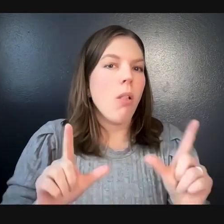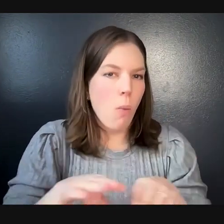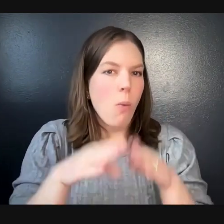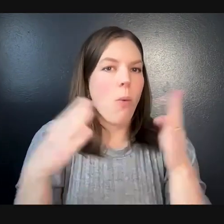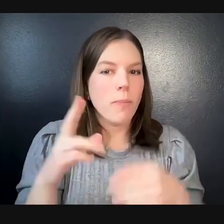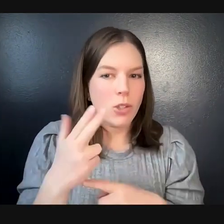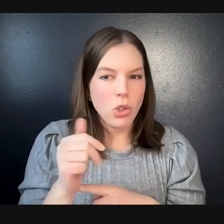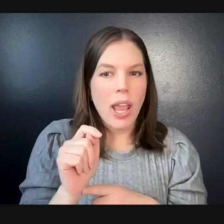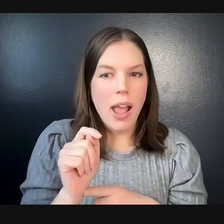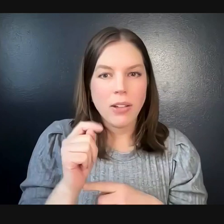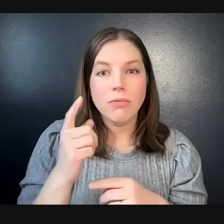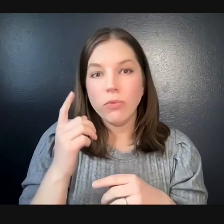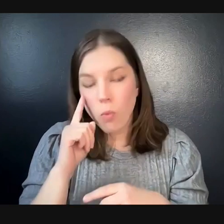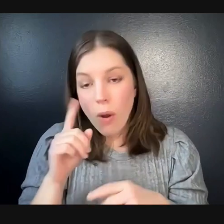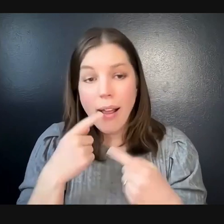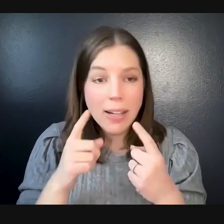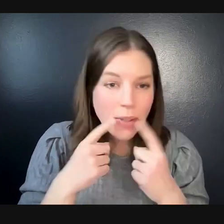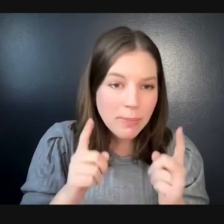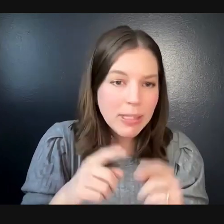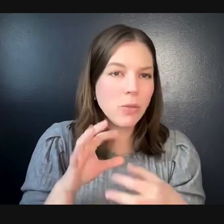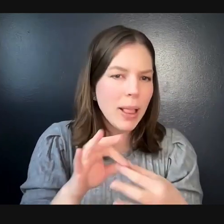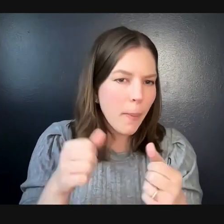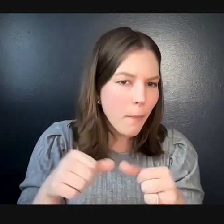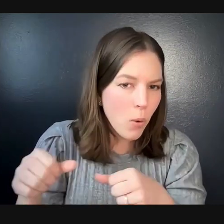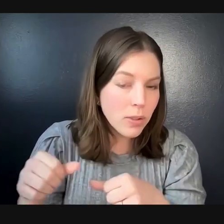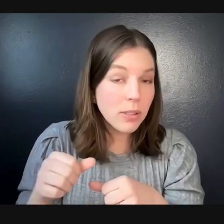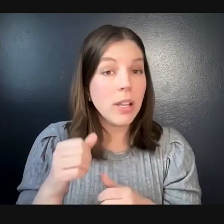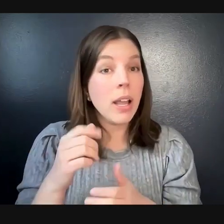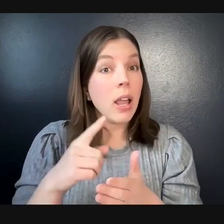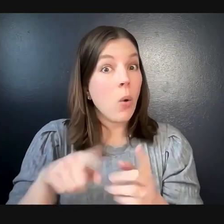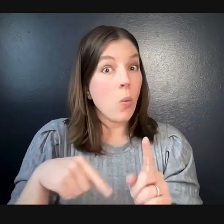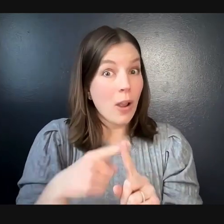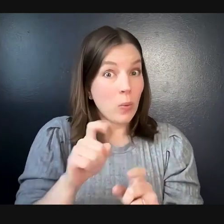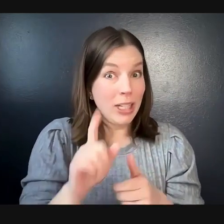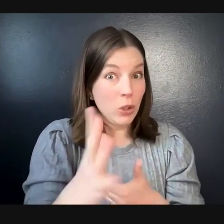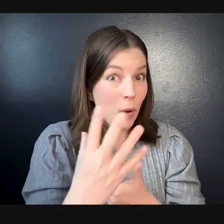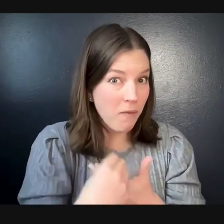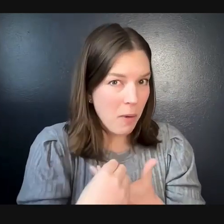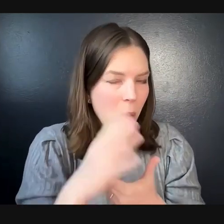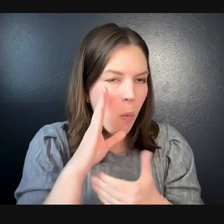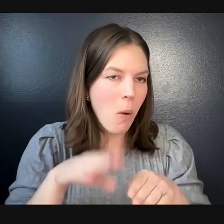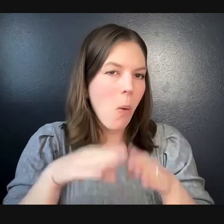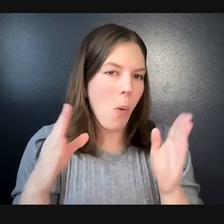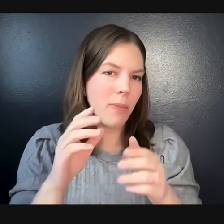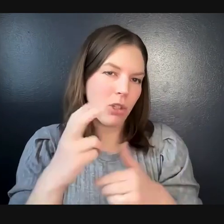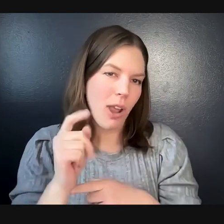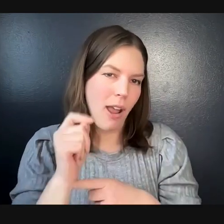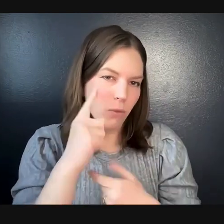In the meantime, the chat will have announcements and other bits of information.